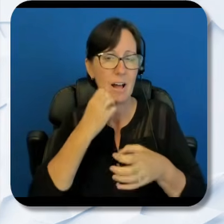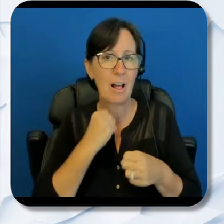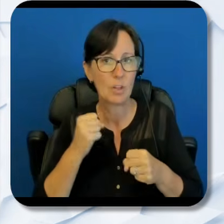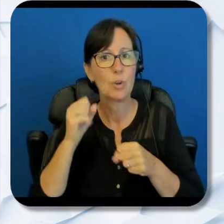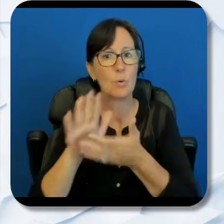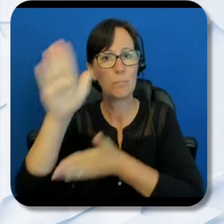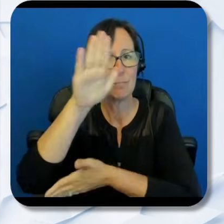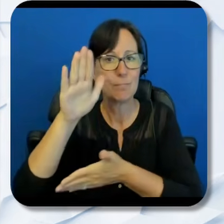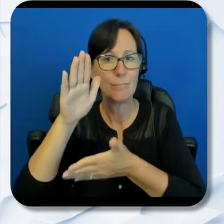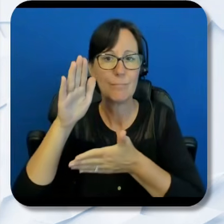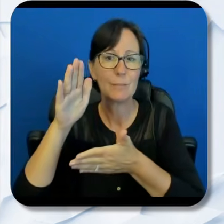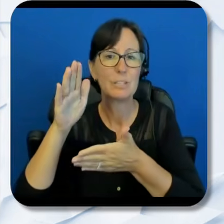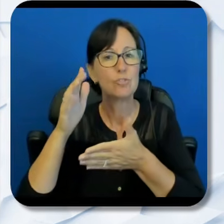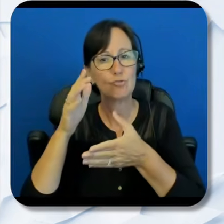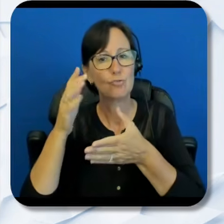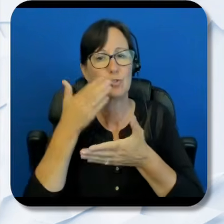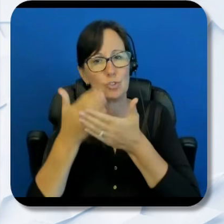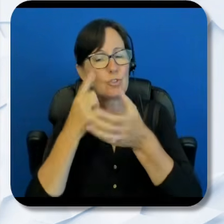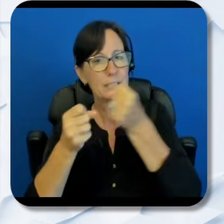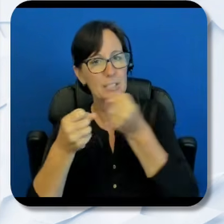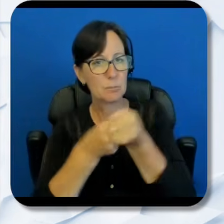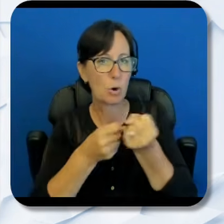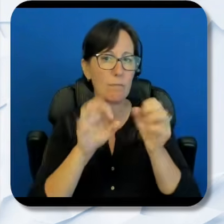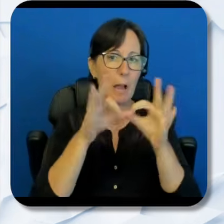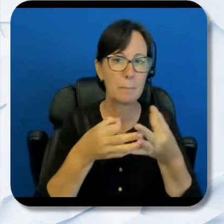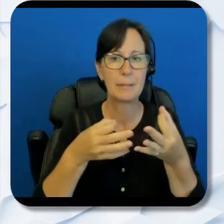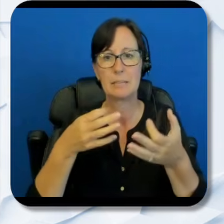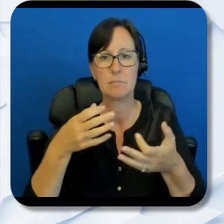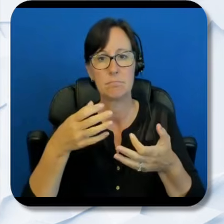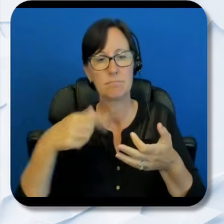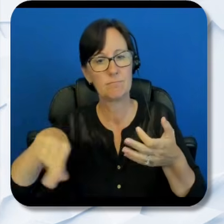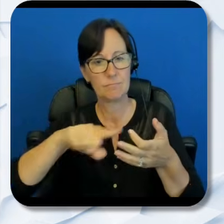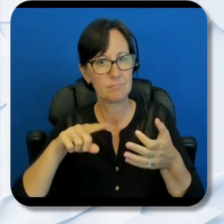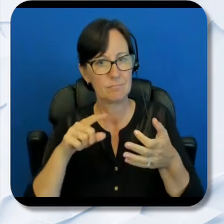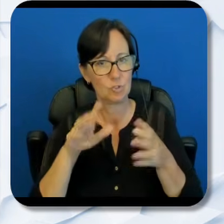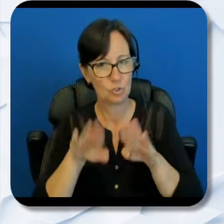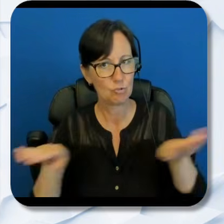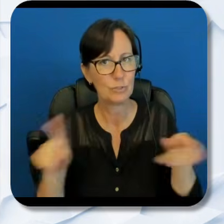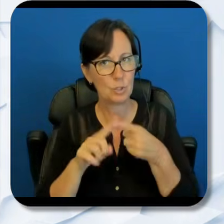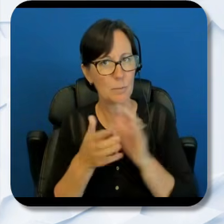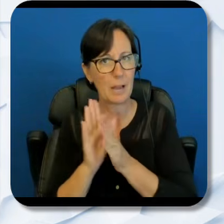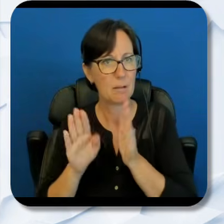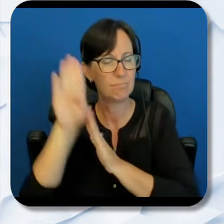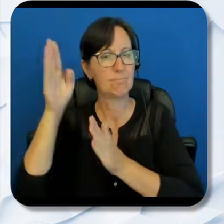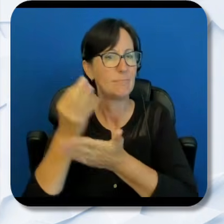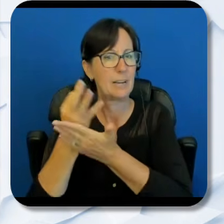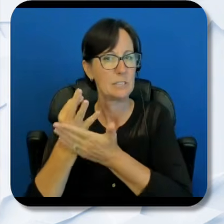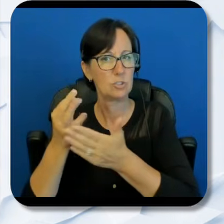the best strategy to support these students and families, again, into economic mobility. And when we think about this issue, I think…